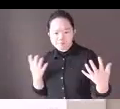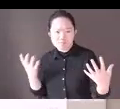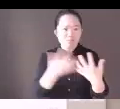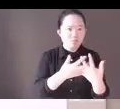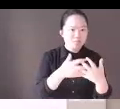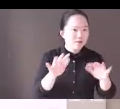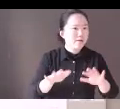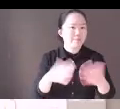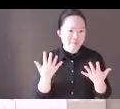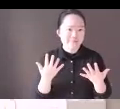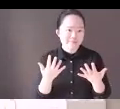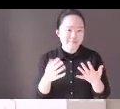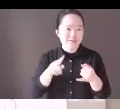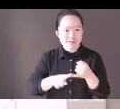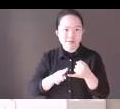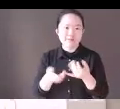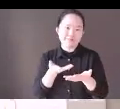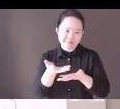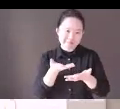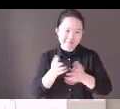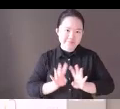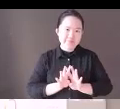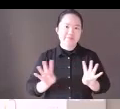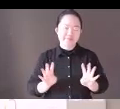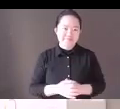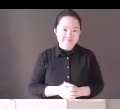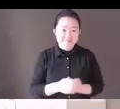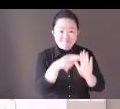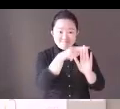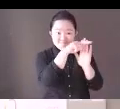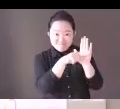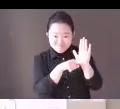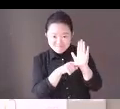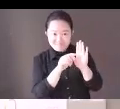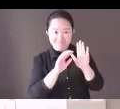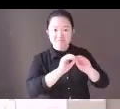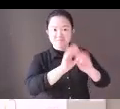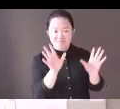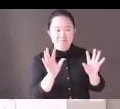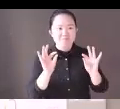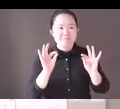I wonder what happens if I pull the next yes this this looks good so um to kind of set the scene